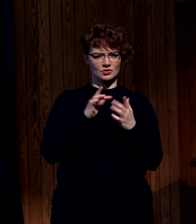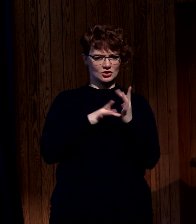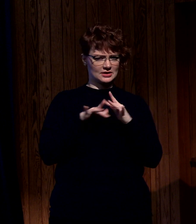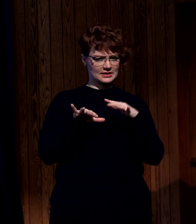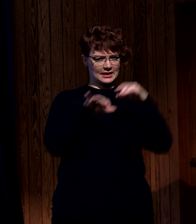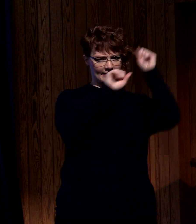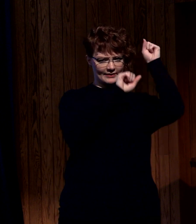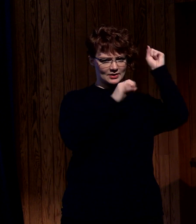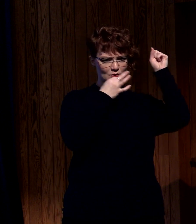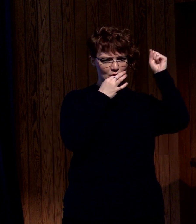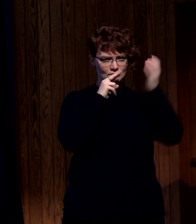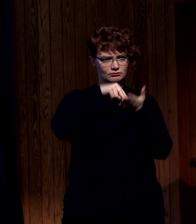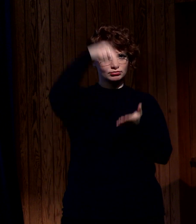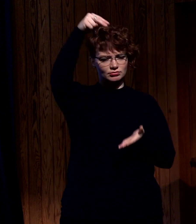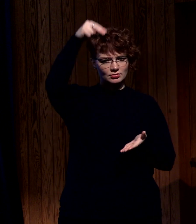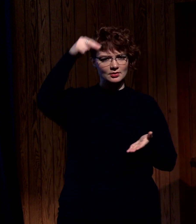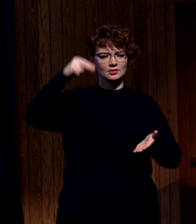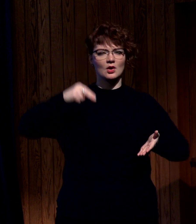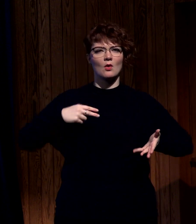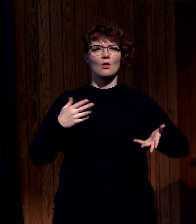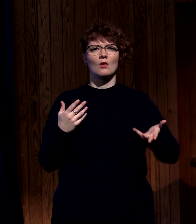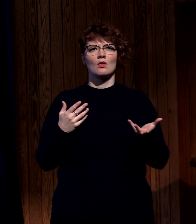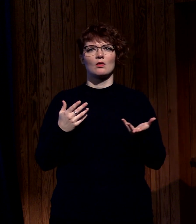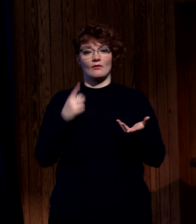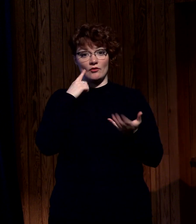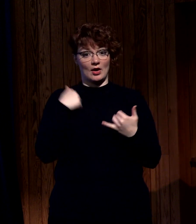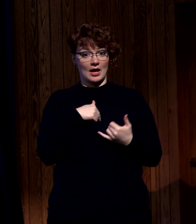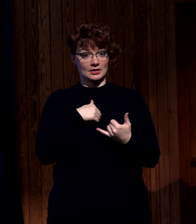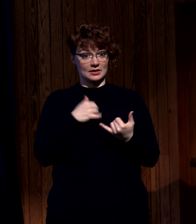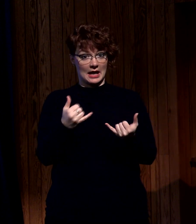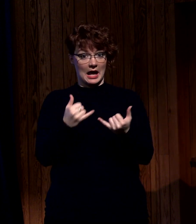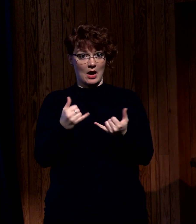prompts for us here as contemporary readers to ask what